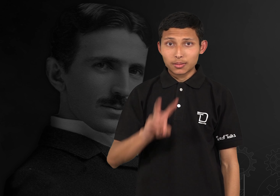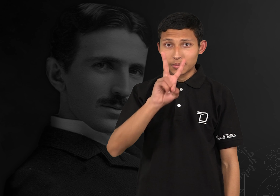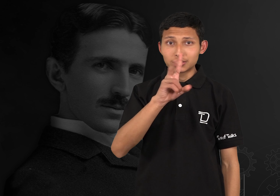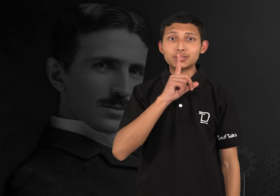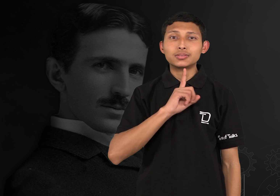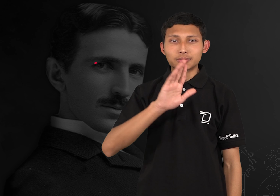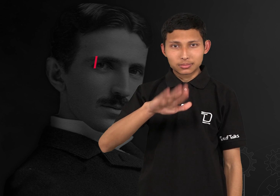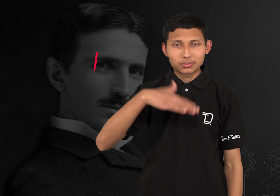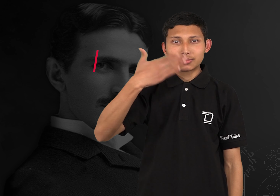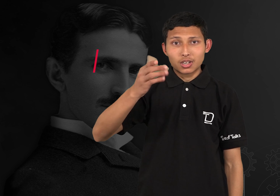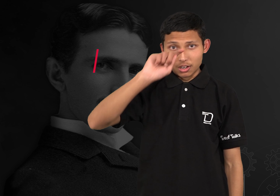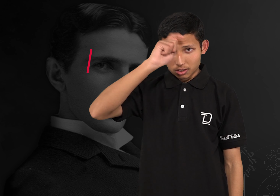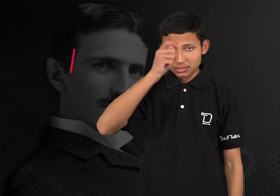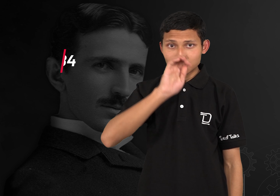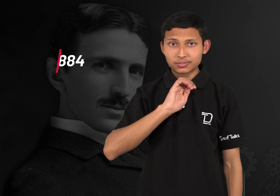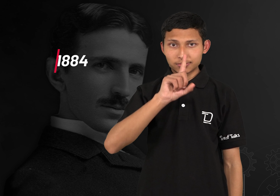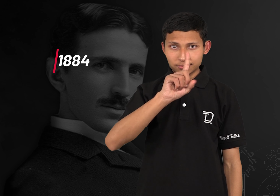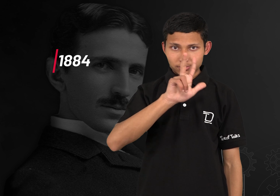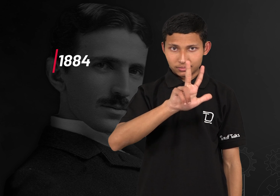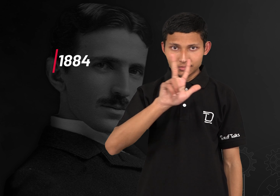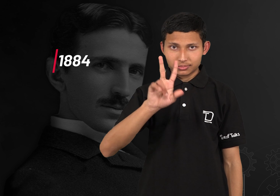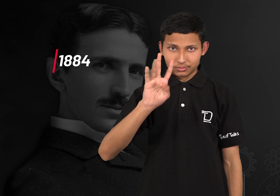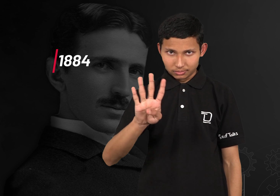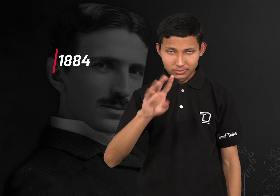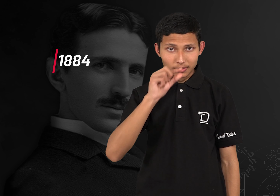Two years later, in 1884,